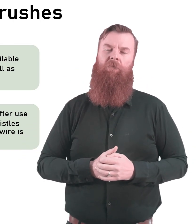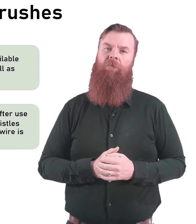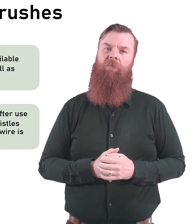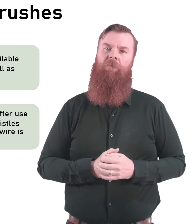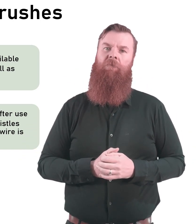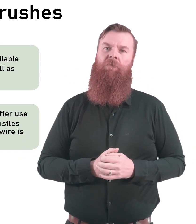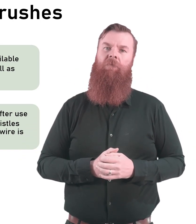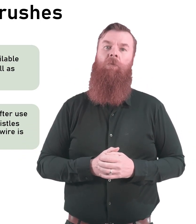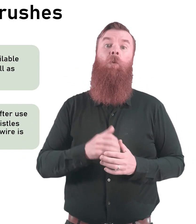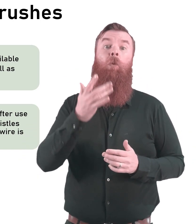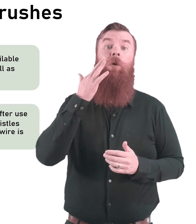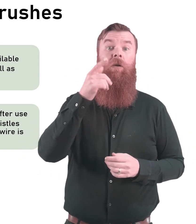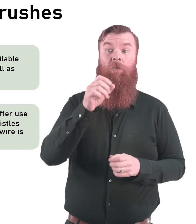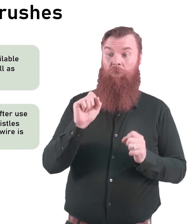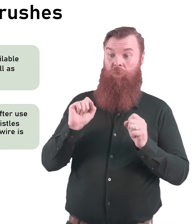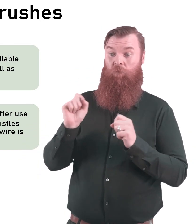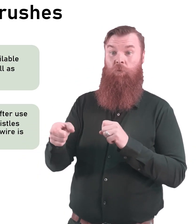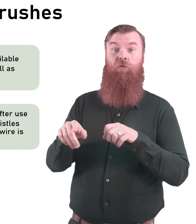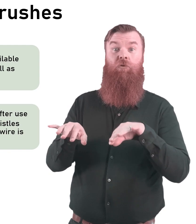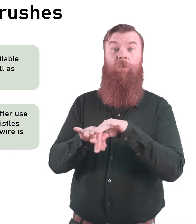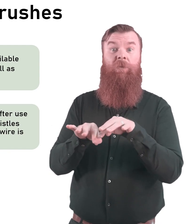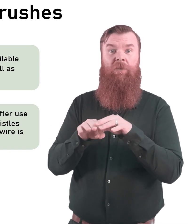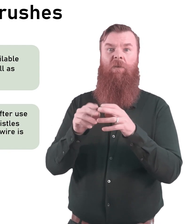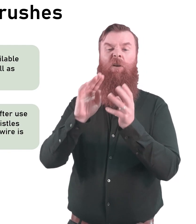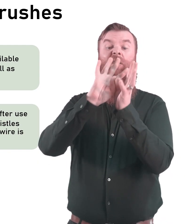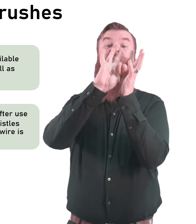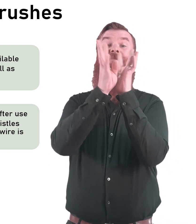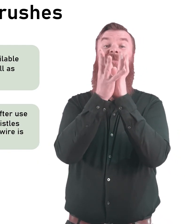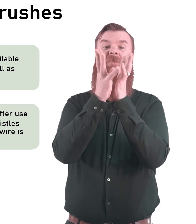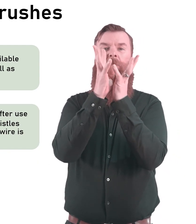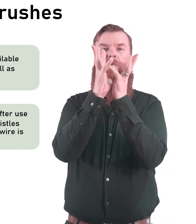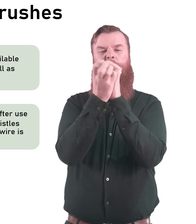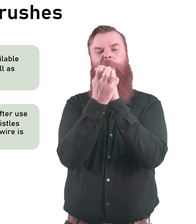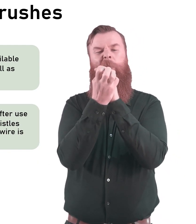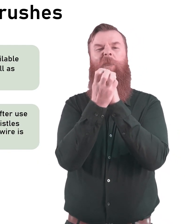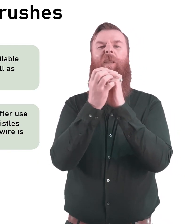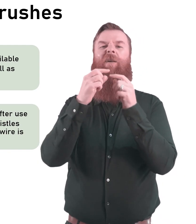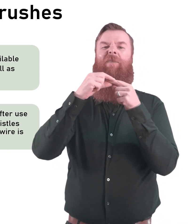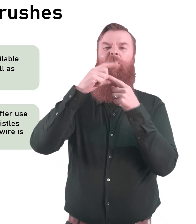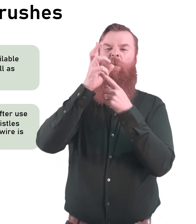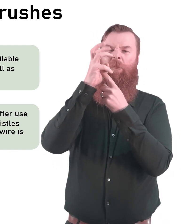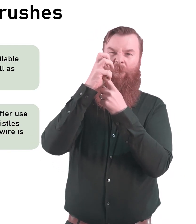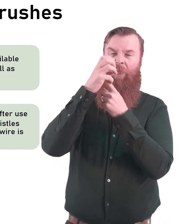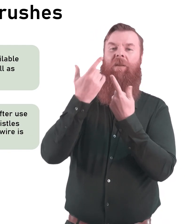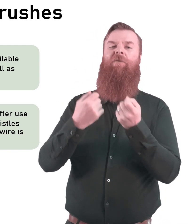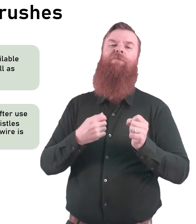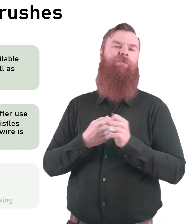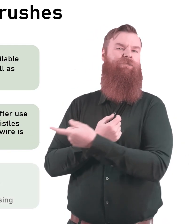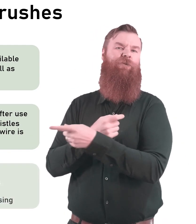Throw your brush in the bin when the bristles get damaged, or if the wire is bent and twisted.